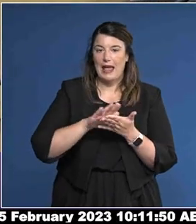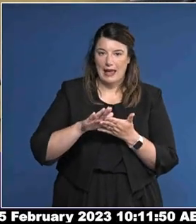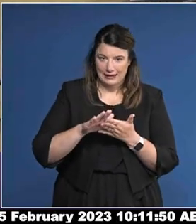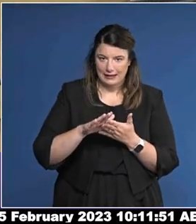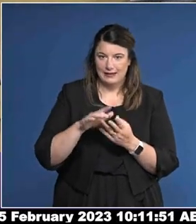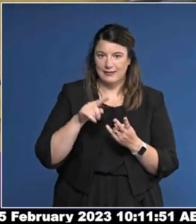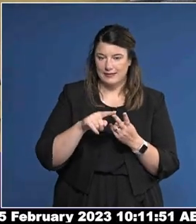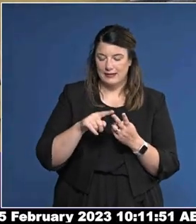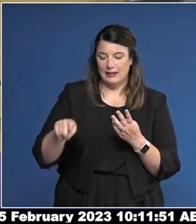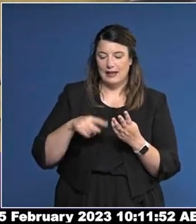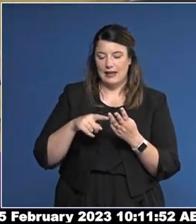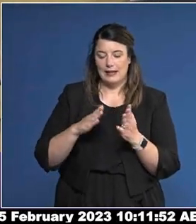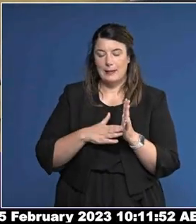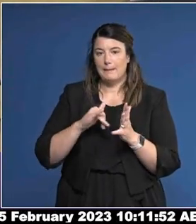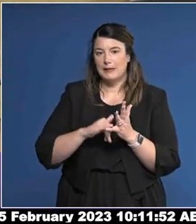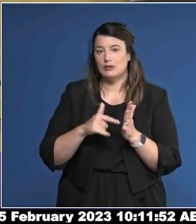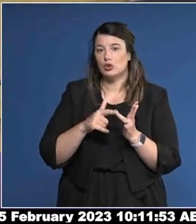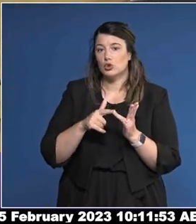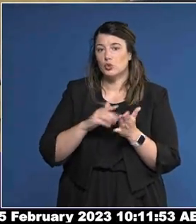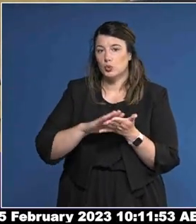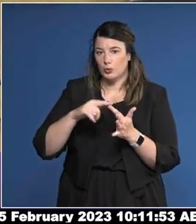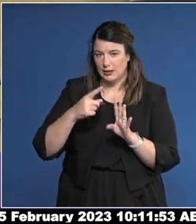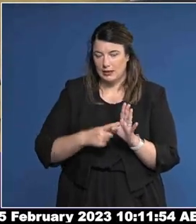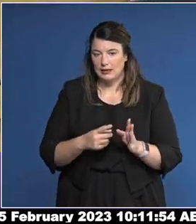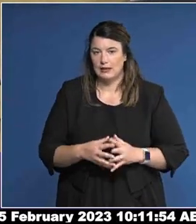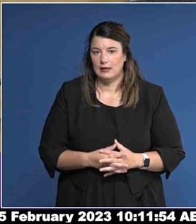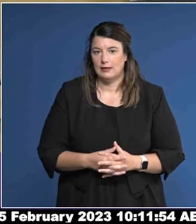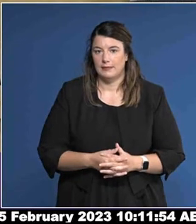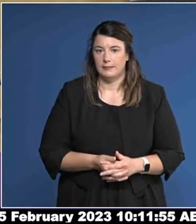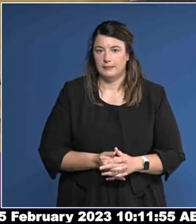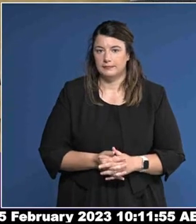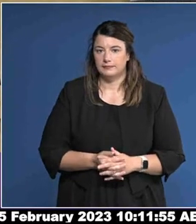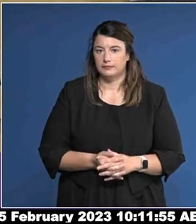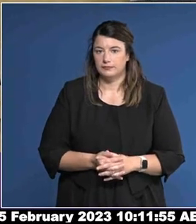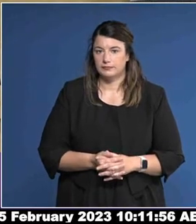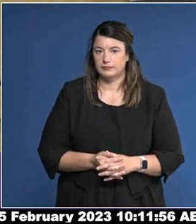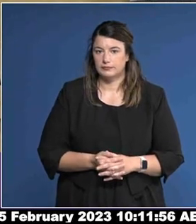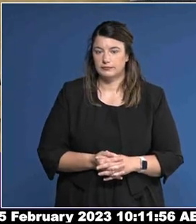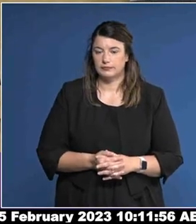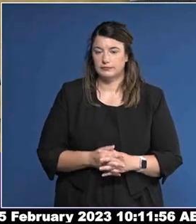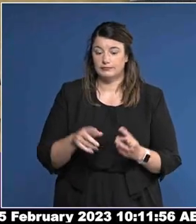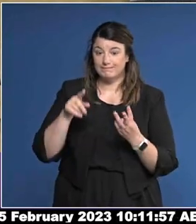And, Ms Toohey, thank you for joining us. Commissioners, you will see Ms Toohey has returned to the Royal Commission.